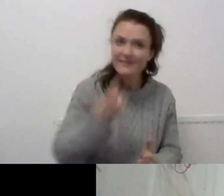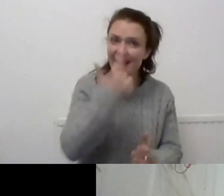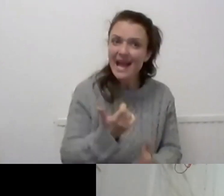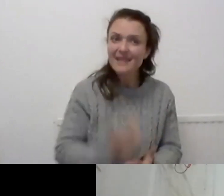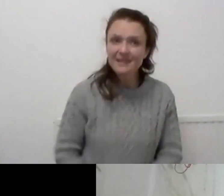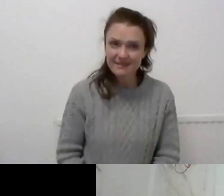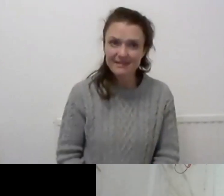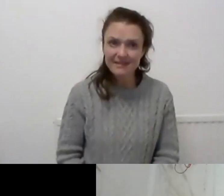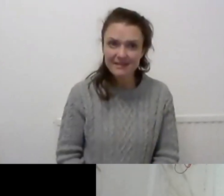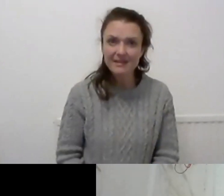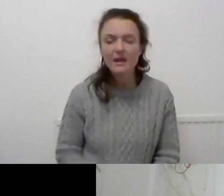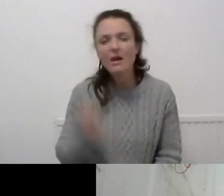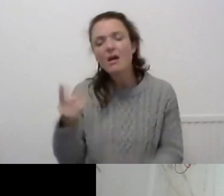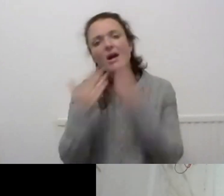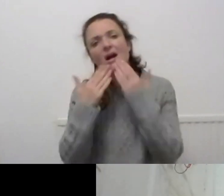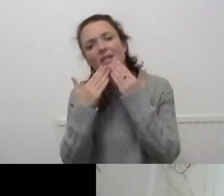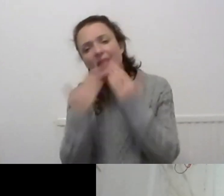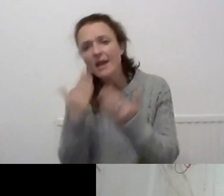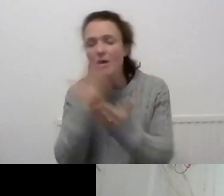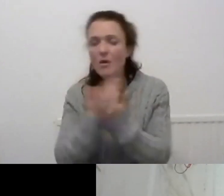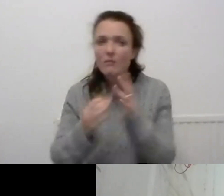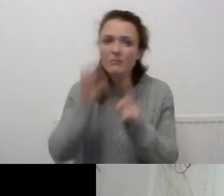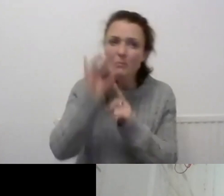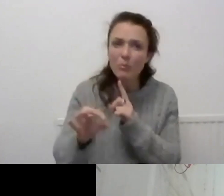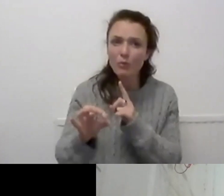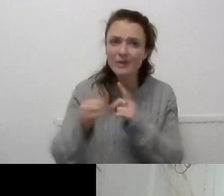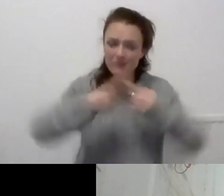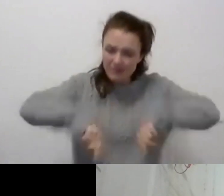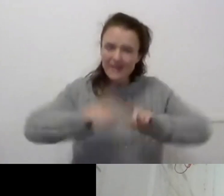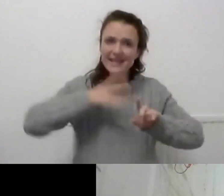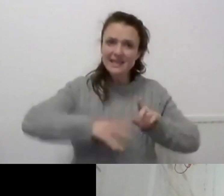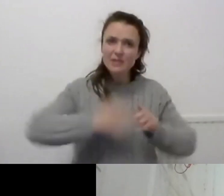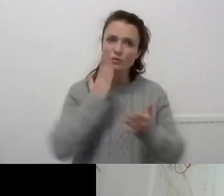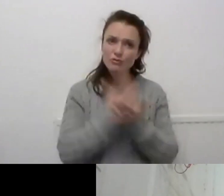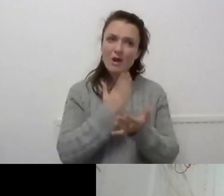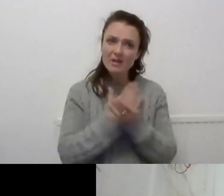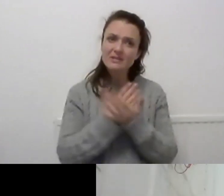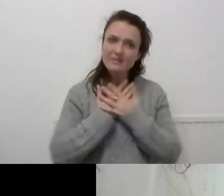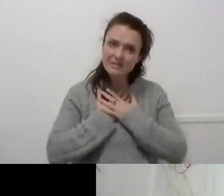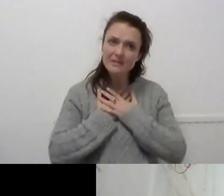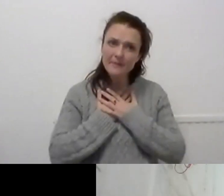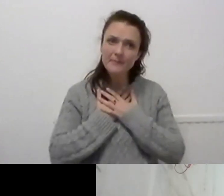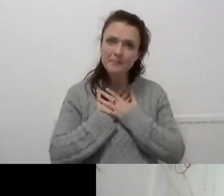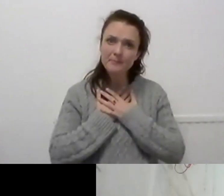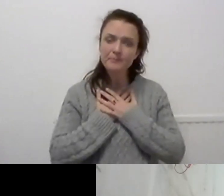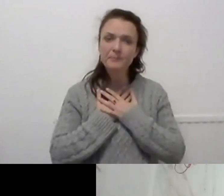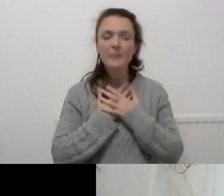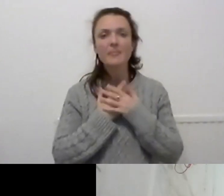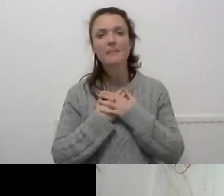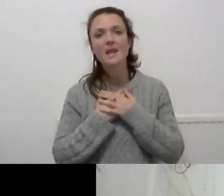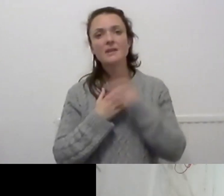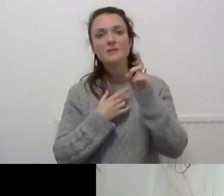important point about the importance of trust. Just going back to the GPS, Dr. kerferd, Dr. Ken